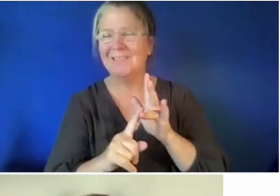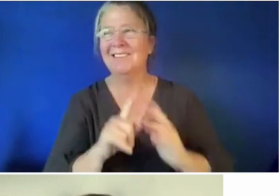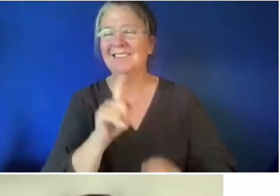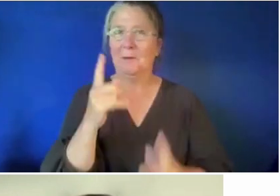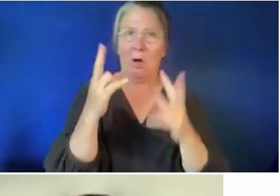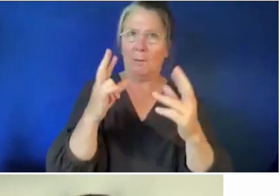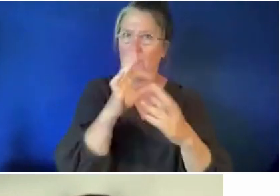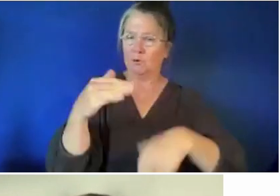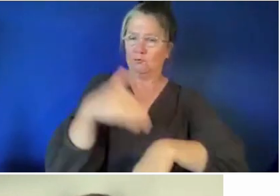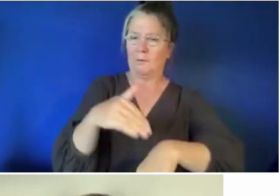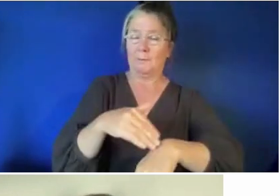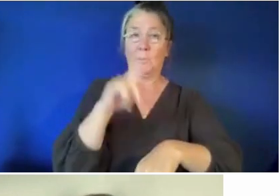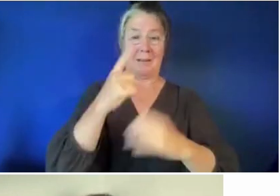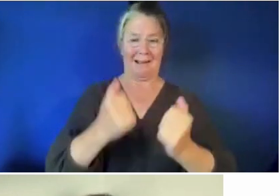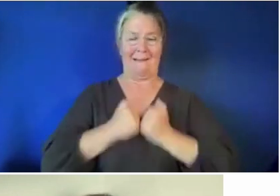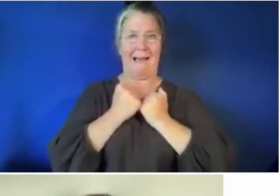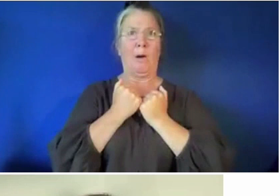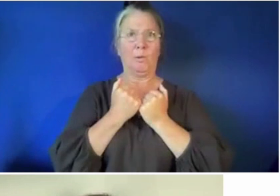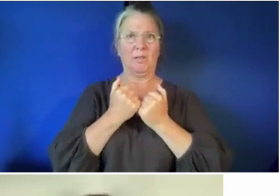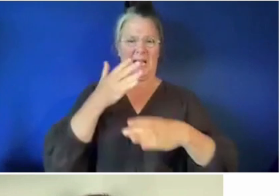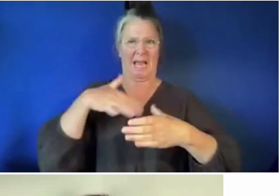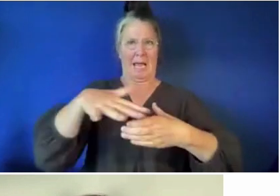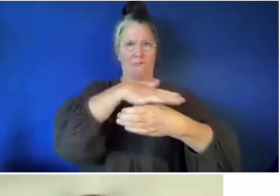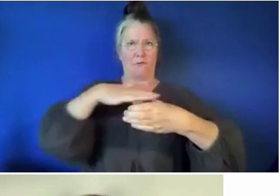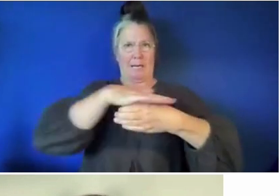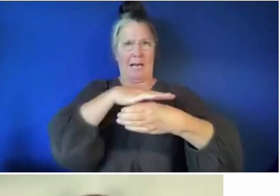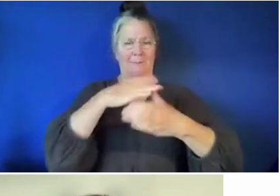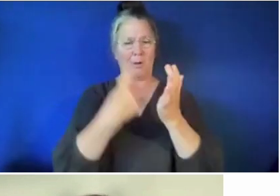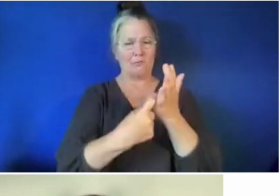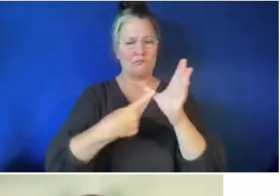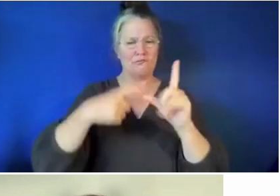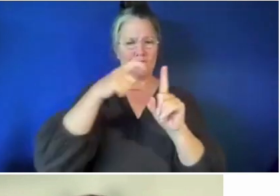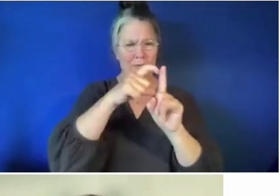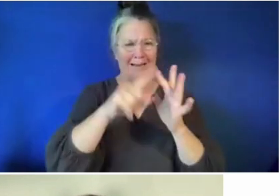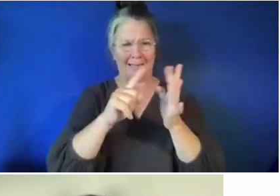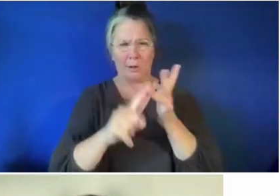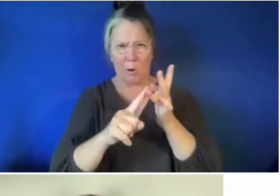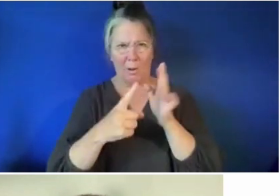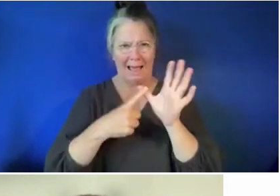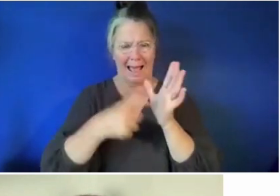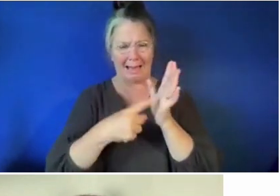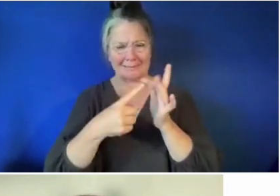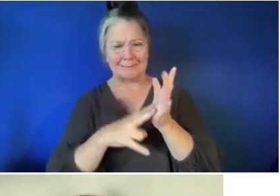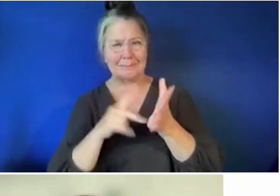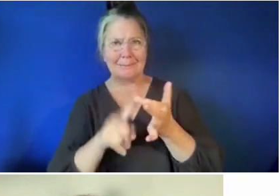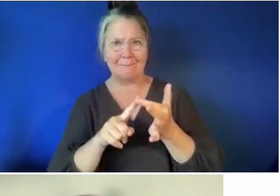and it's technically very challenging. And even in countries with very mature